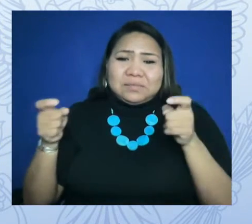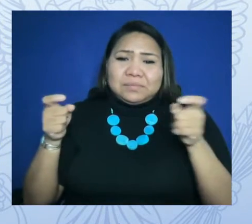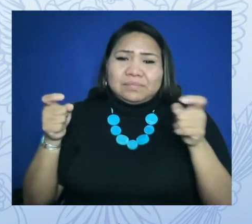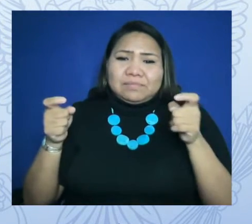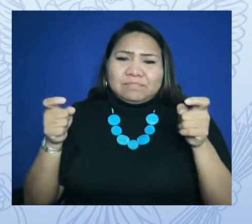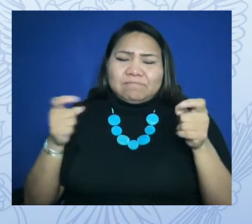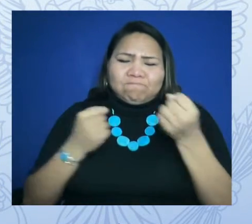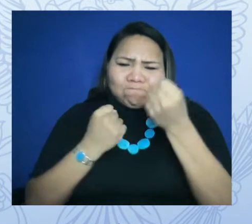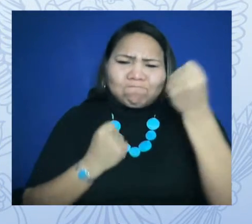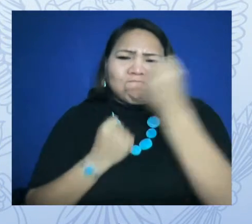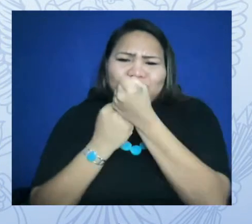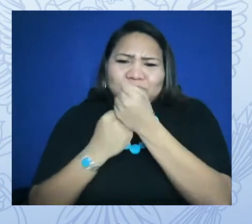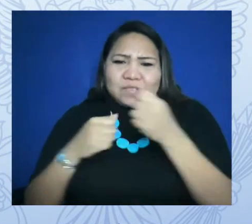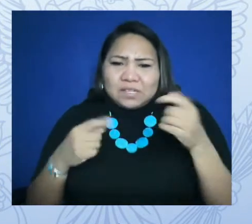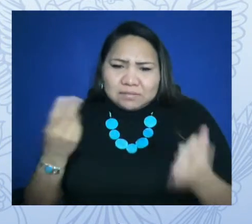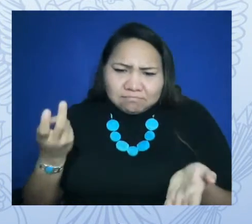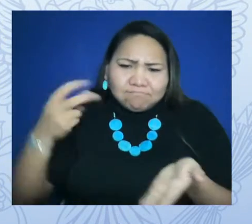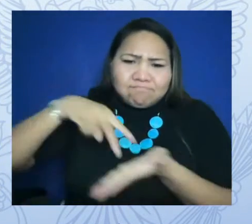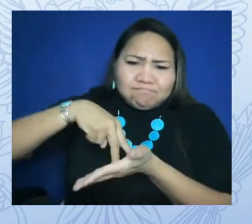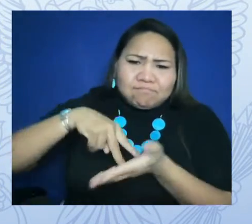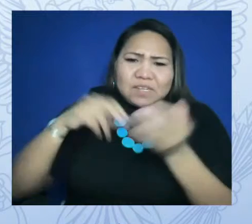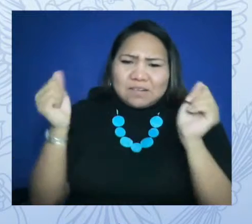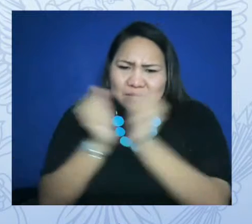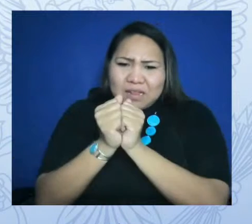tomorrow and for all the days to come.